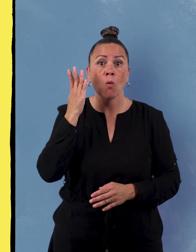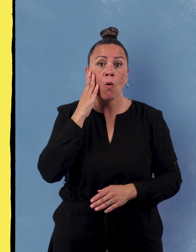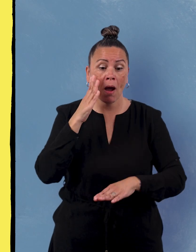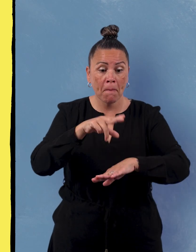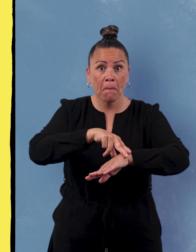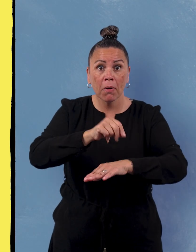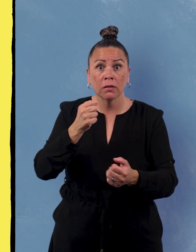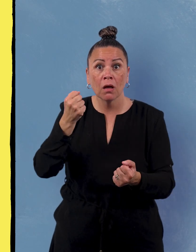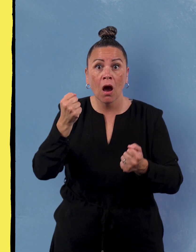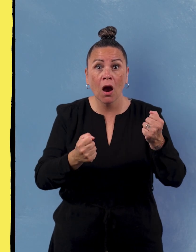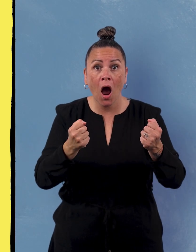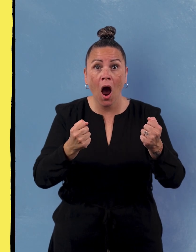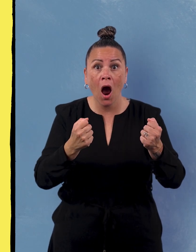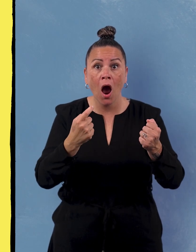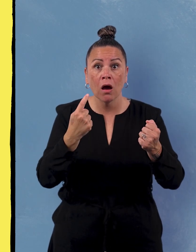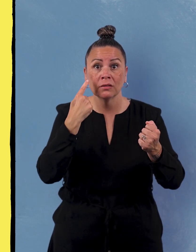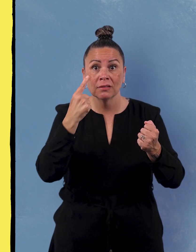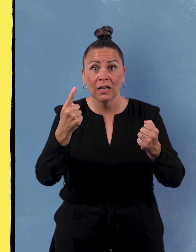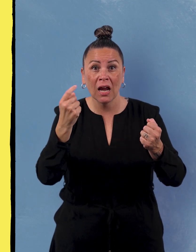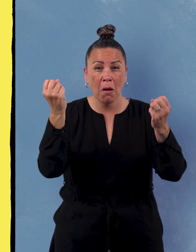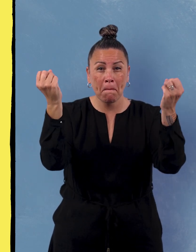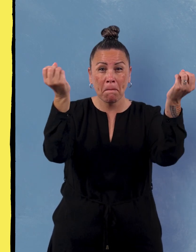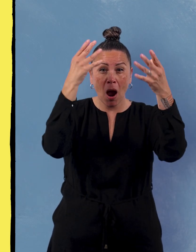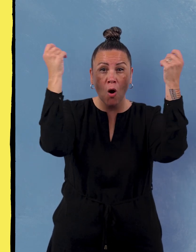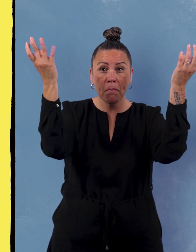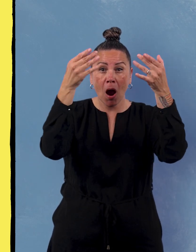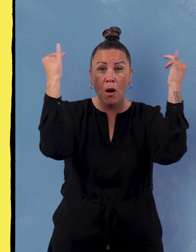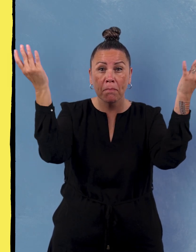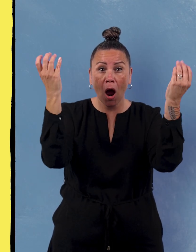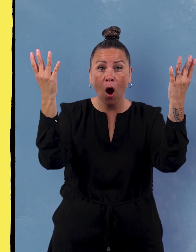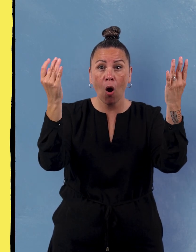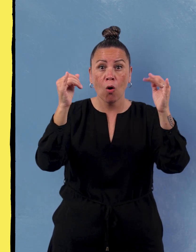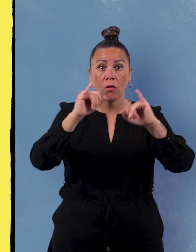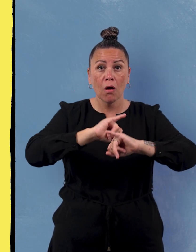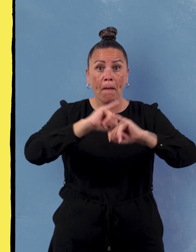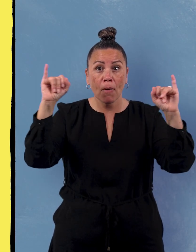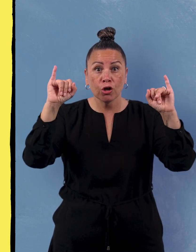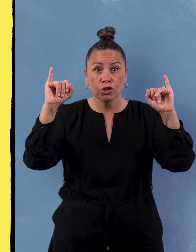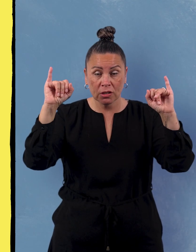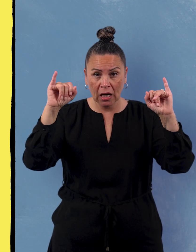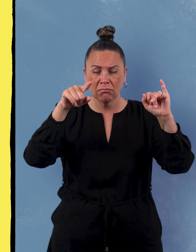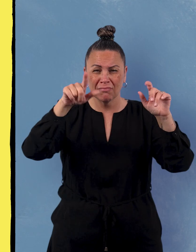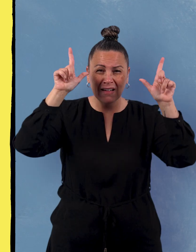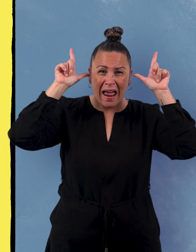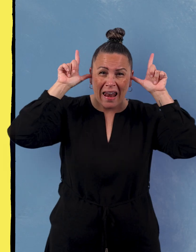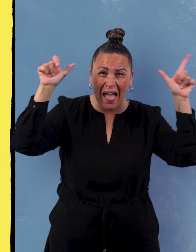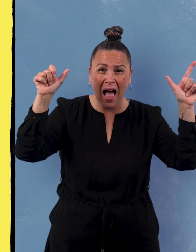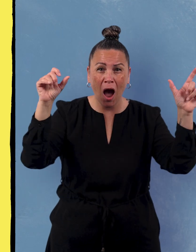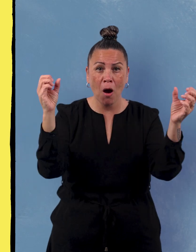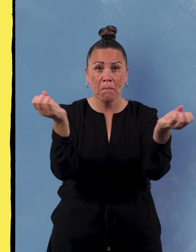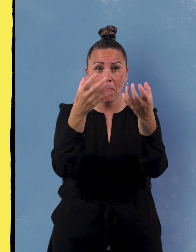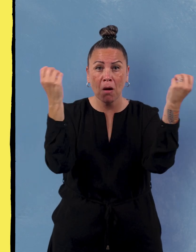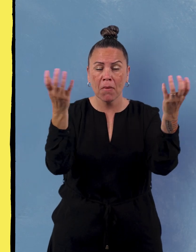When police cars and other emergency vehicles use their lights and sirens,